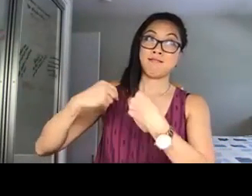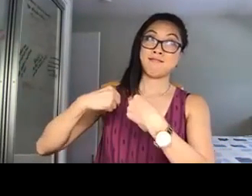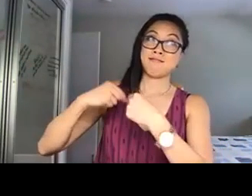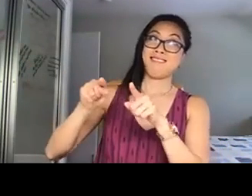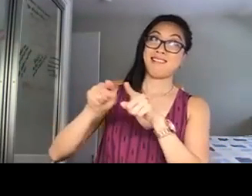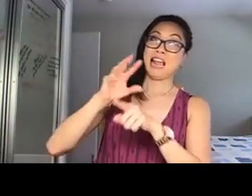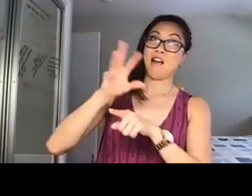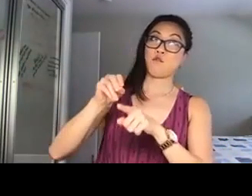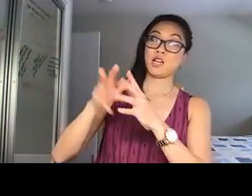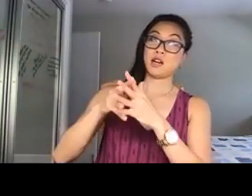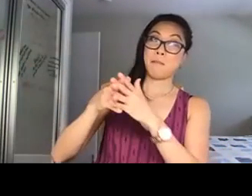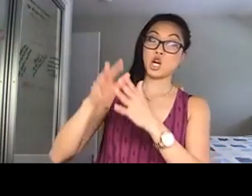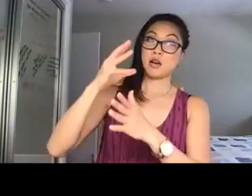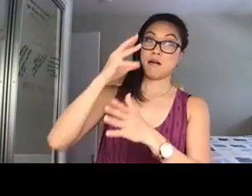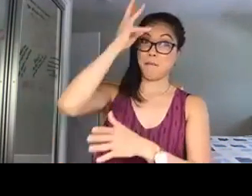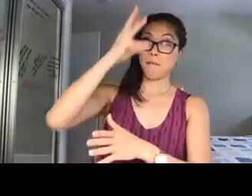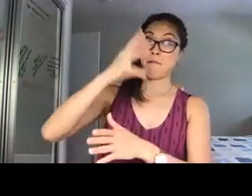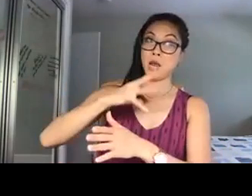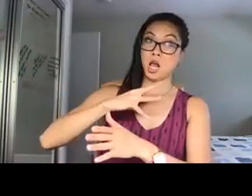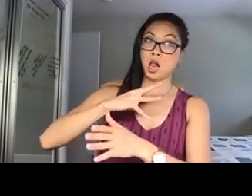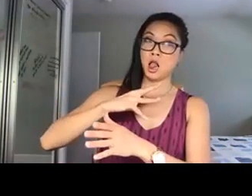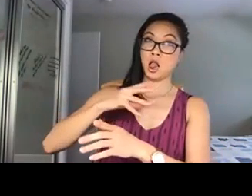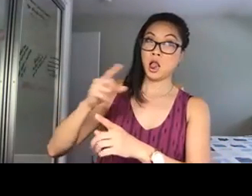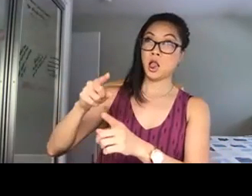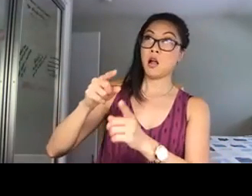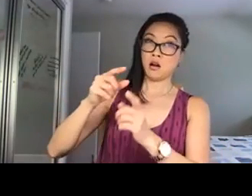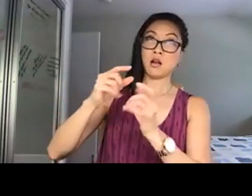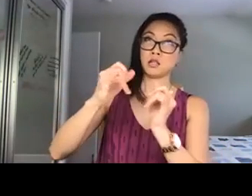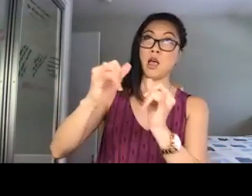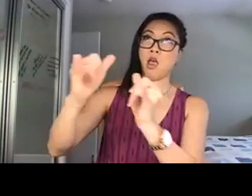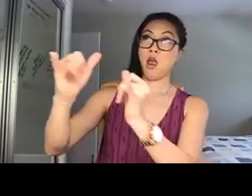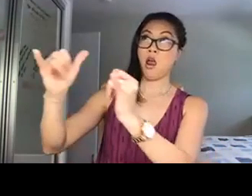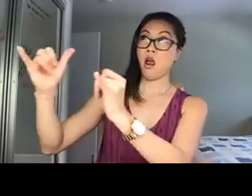getting murdered and talking about this visceral reaction,